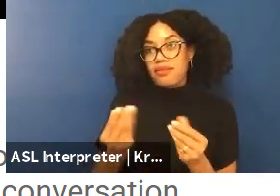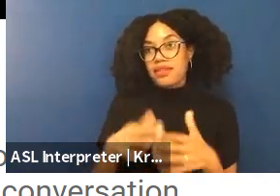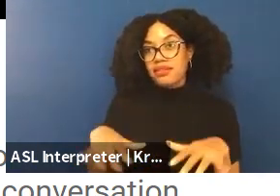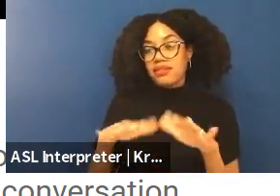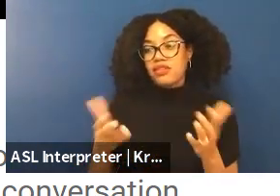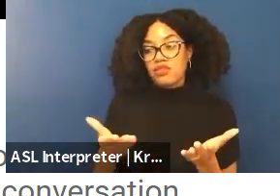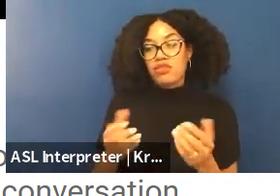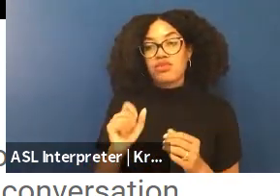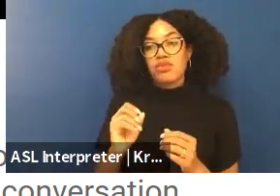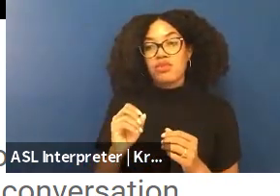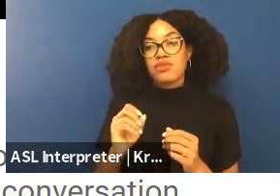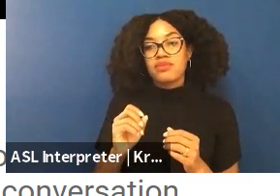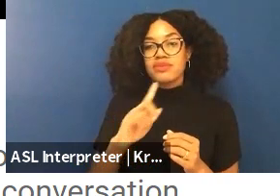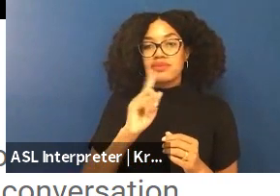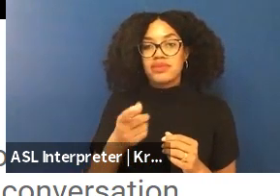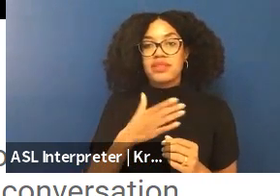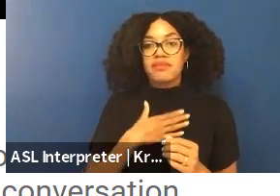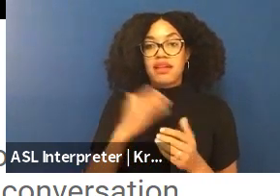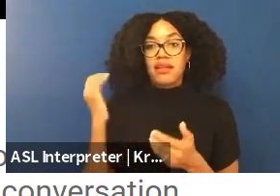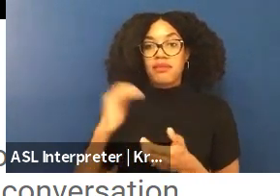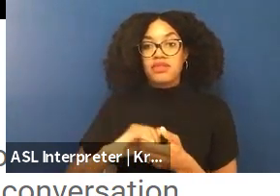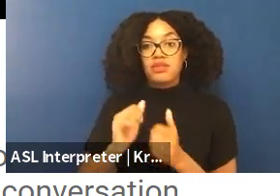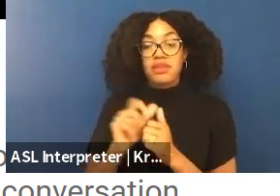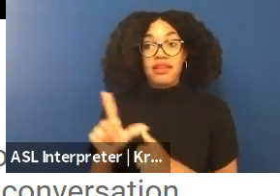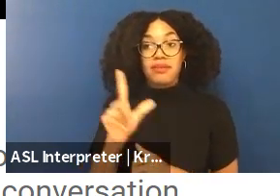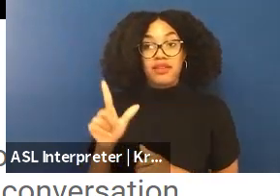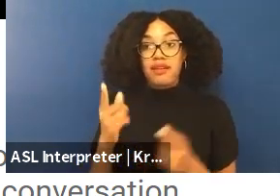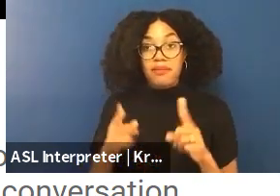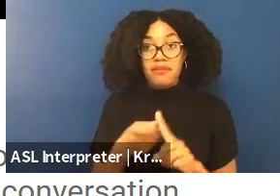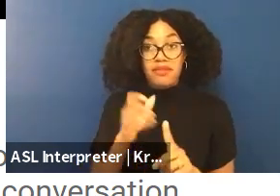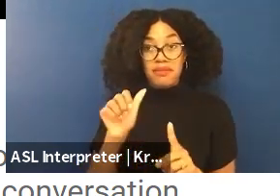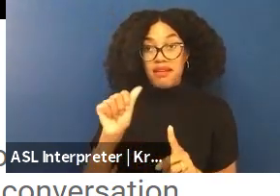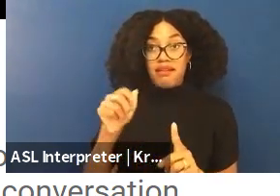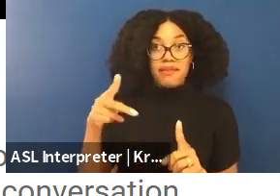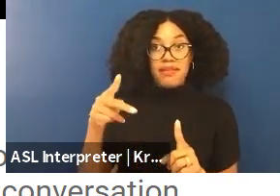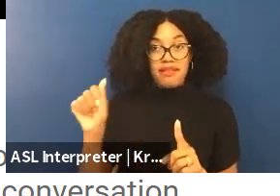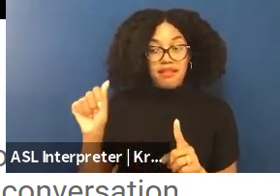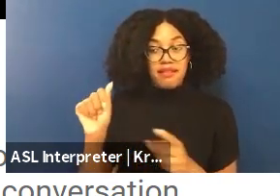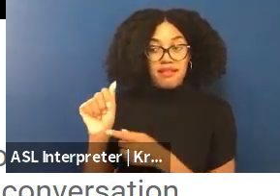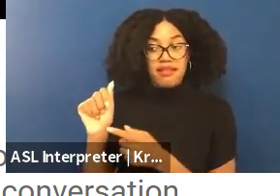or my collaboration with the library came about. Where you-- we're going to do an APA workshop,